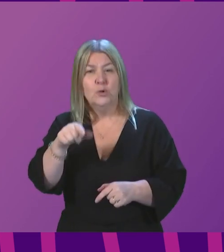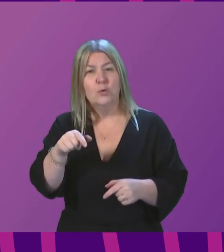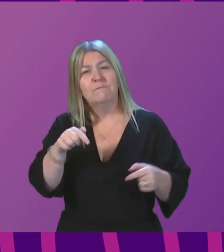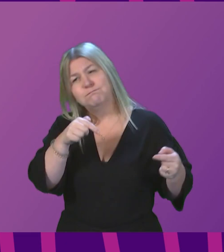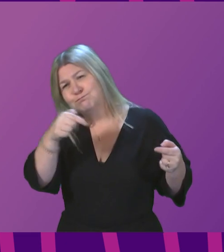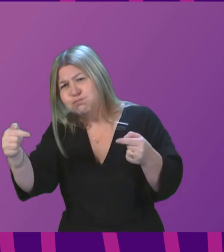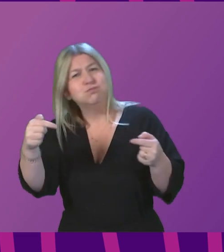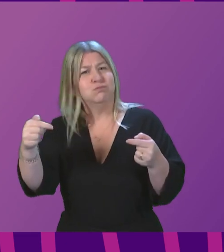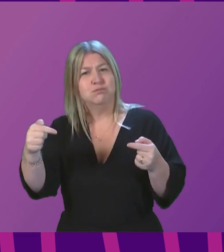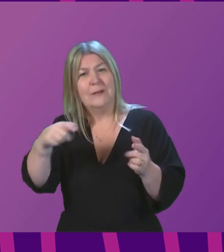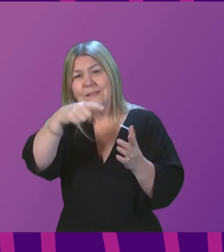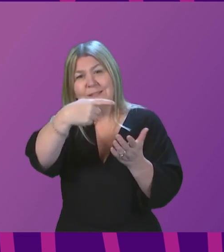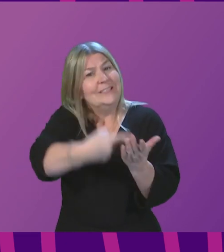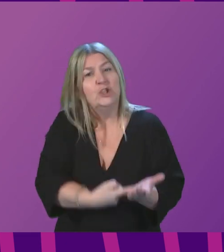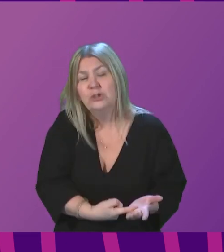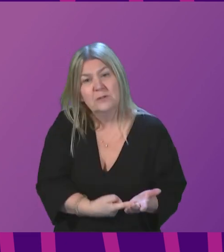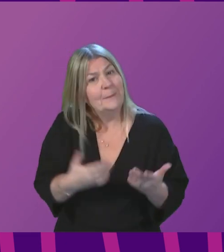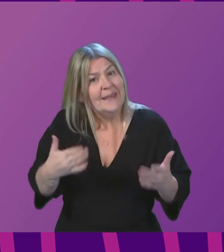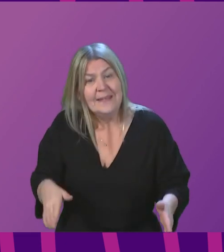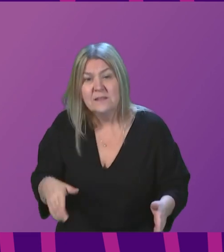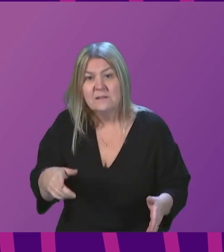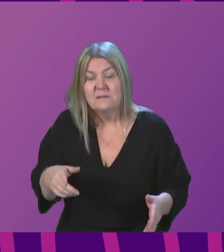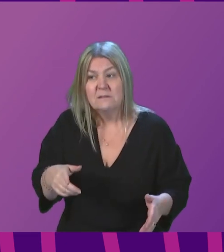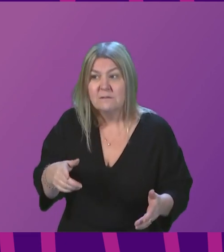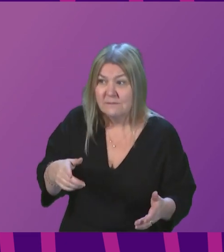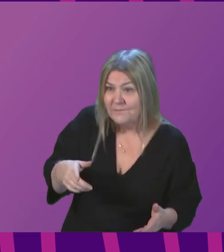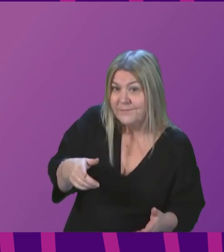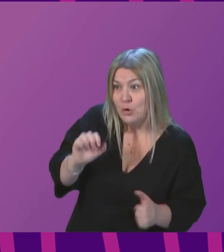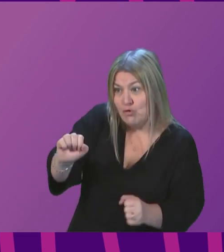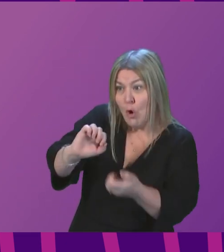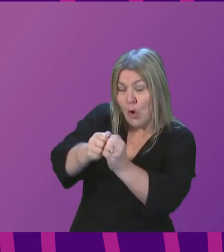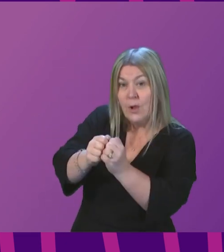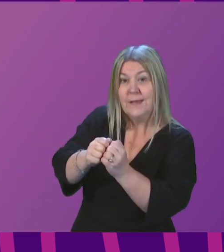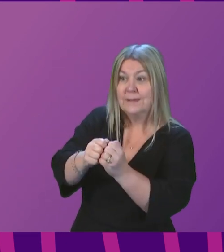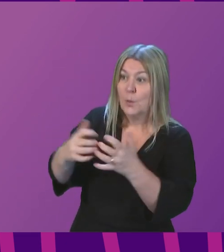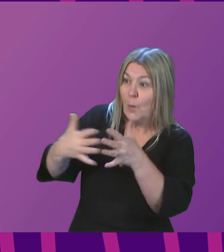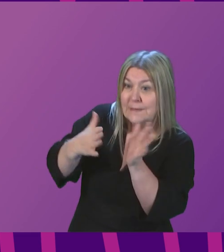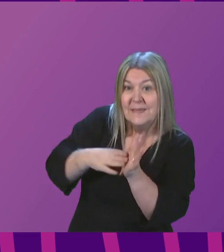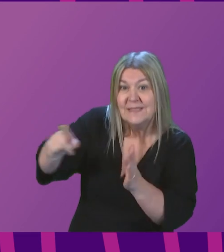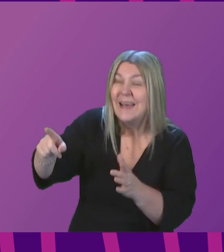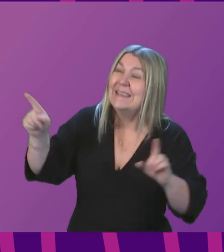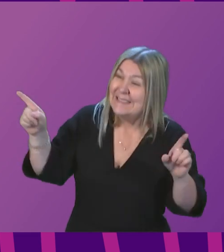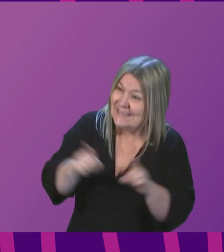has taken, even at times when exactly the same decisions were being taken by his colleagues in the Westminster Government.